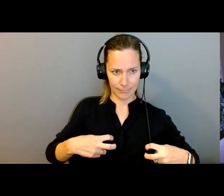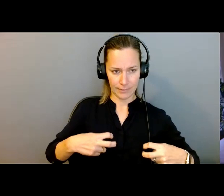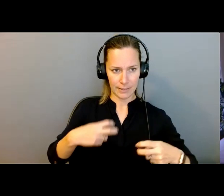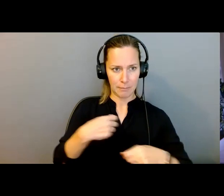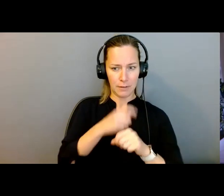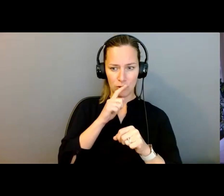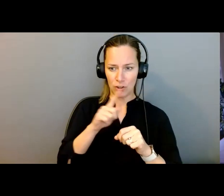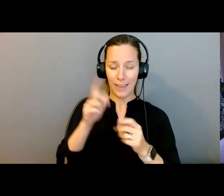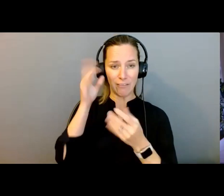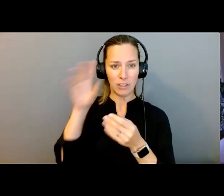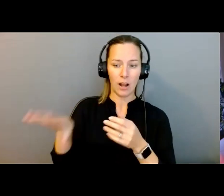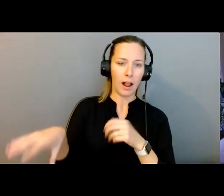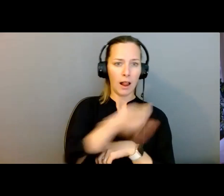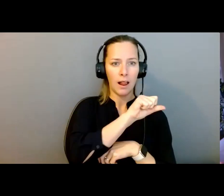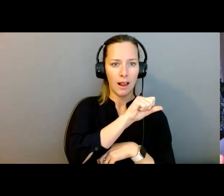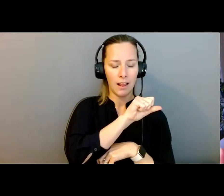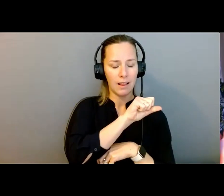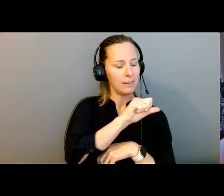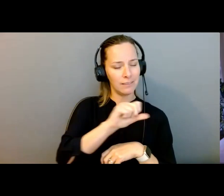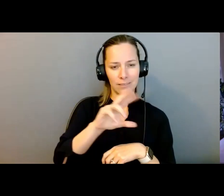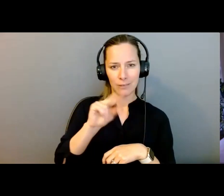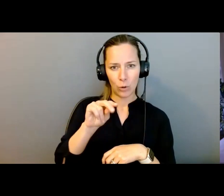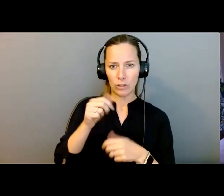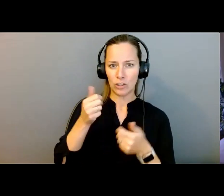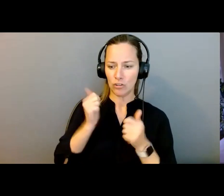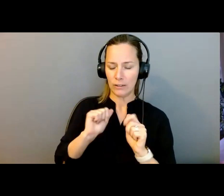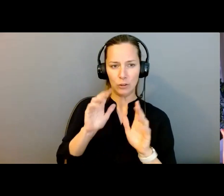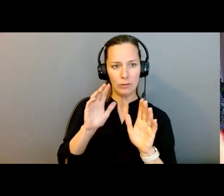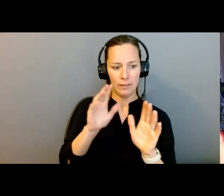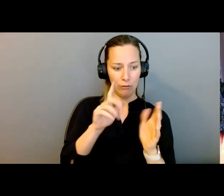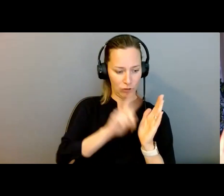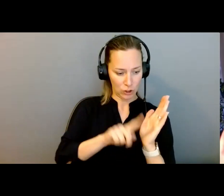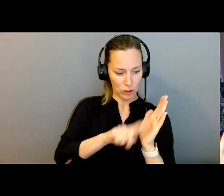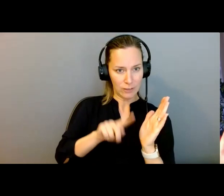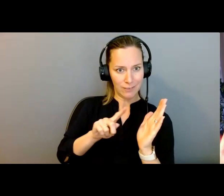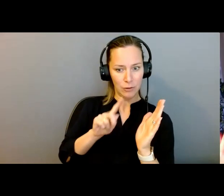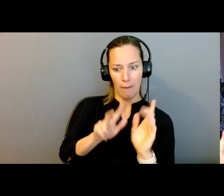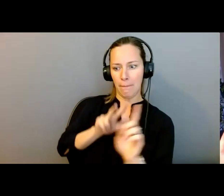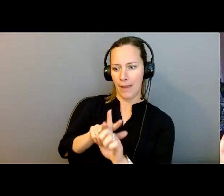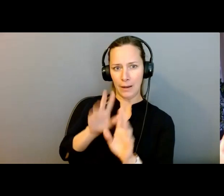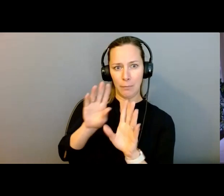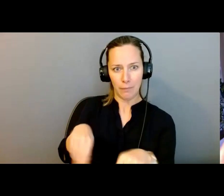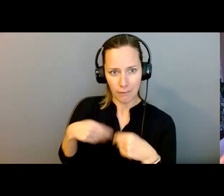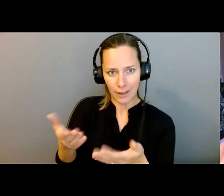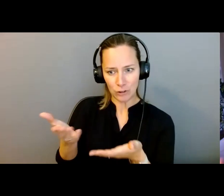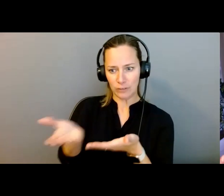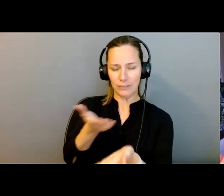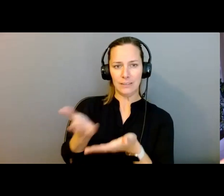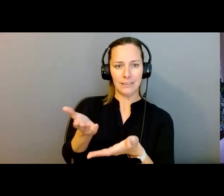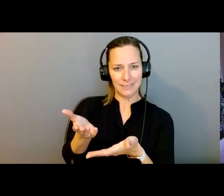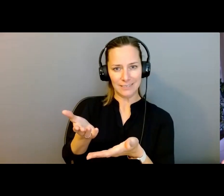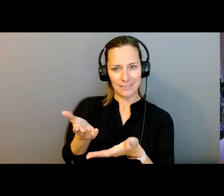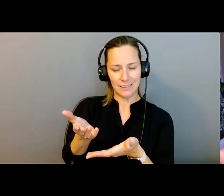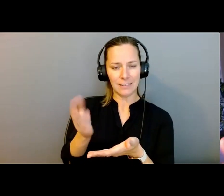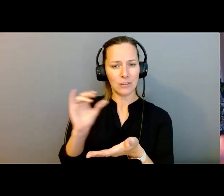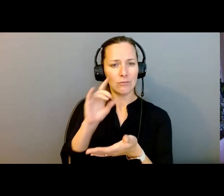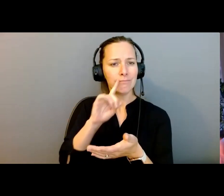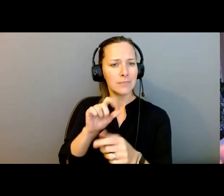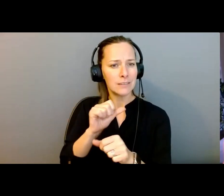we're actually trying to serve these communities and to ensure that research is directed in a way